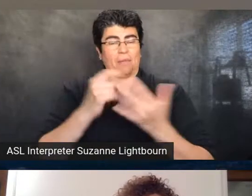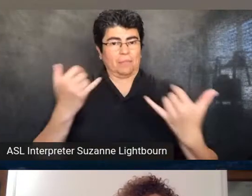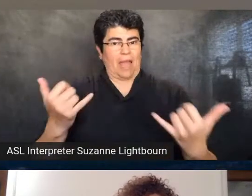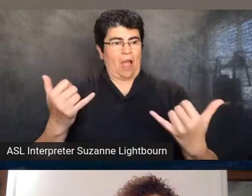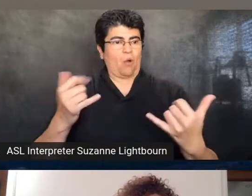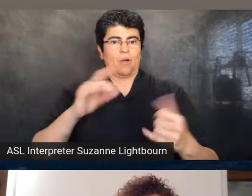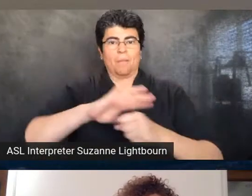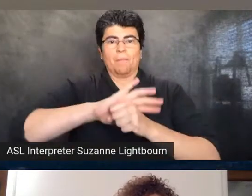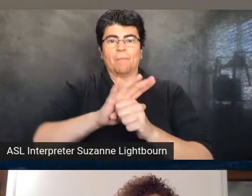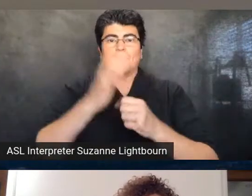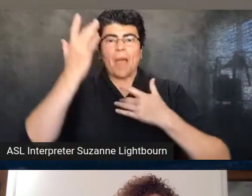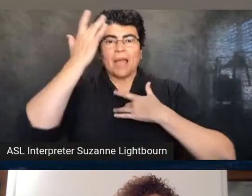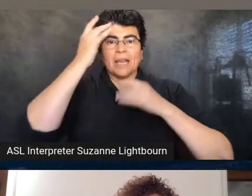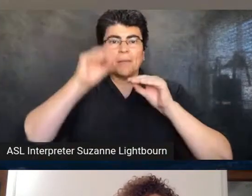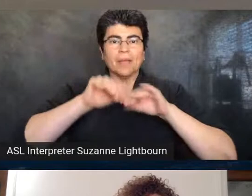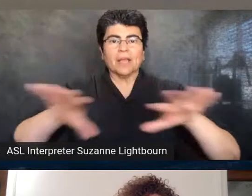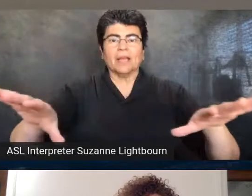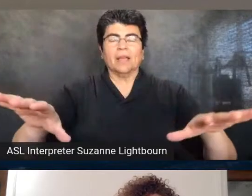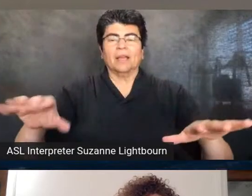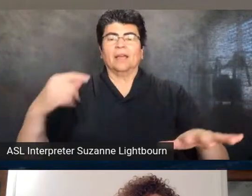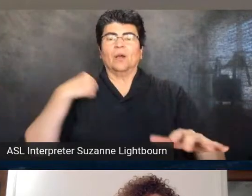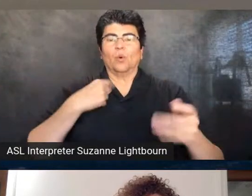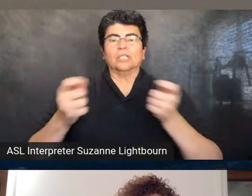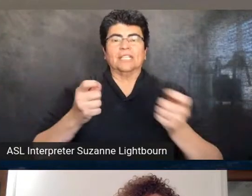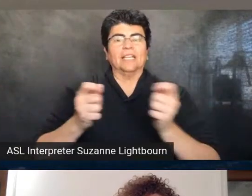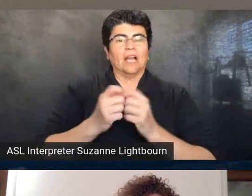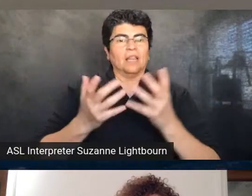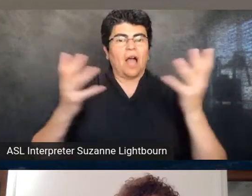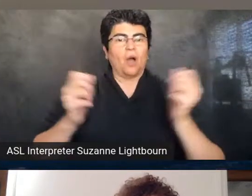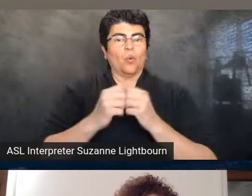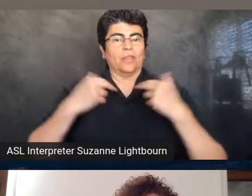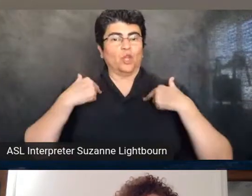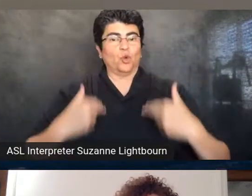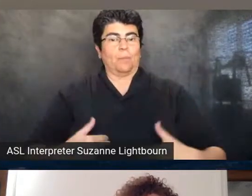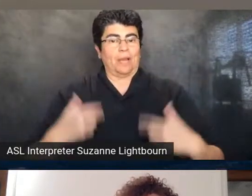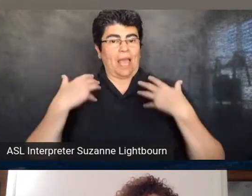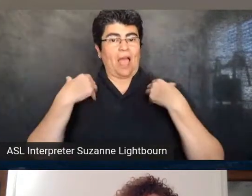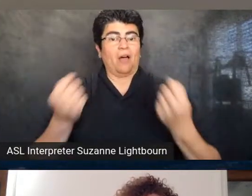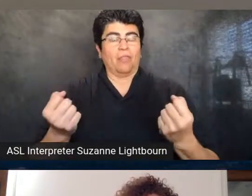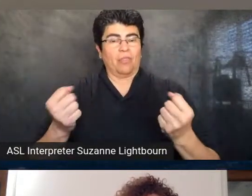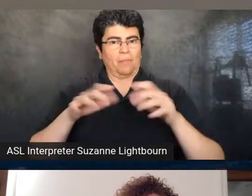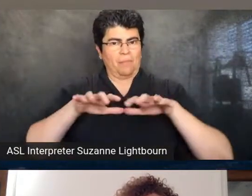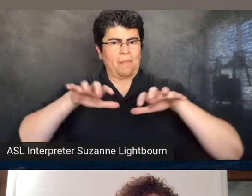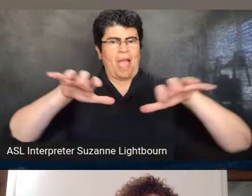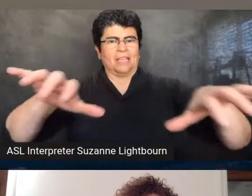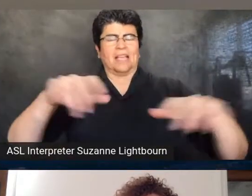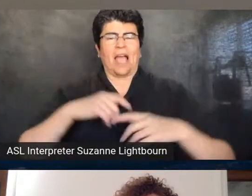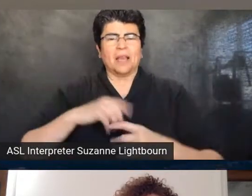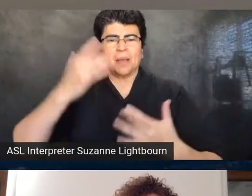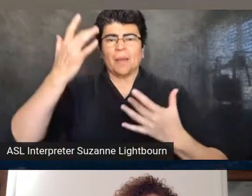we're dealing a lot with human health on a mass scale and we're dealing with pandemics of all kinds,